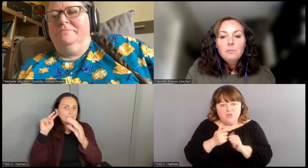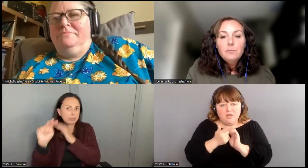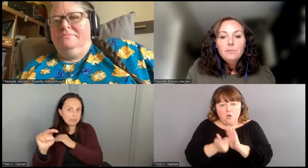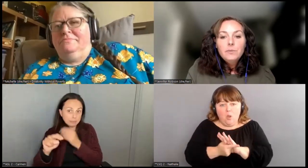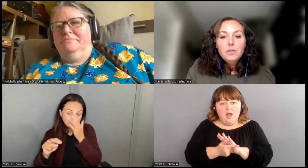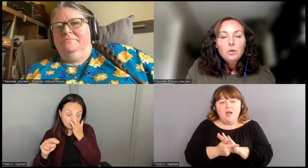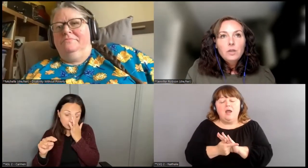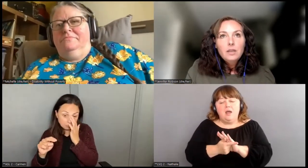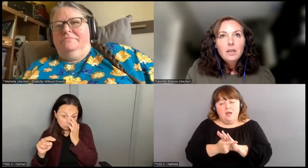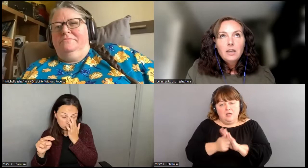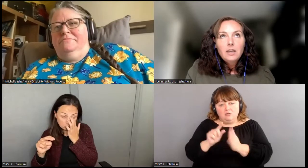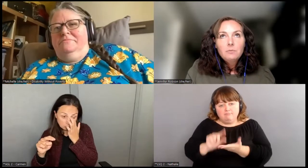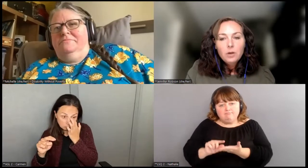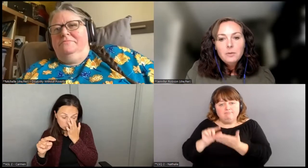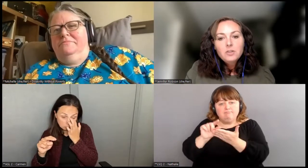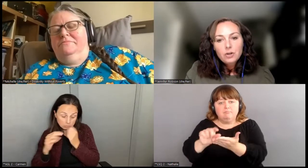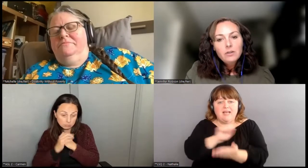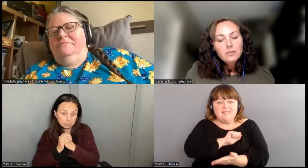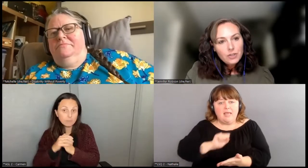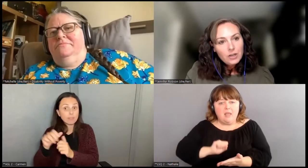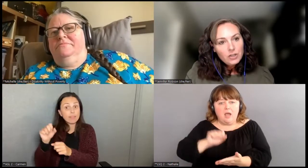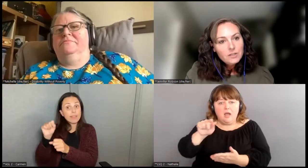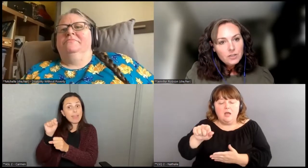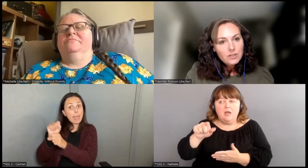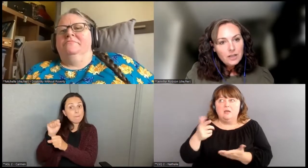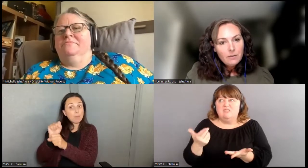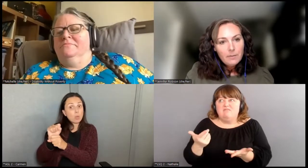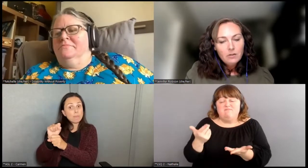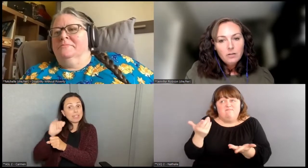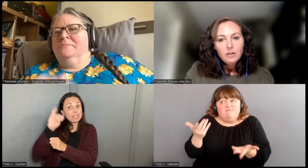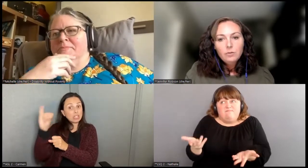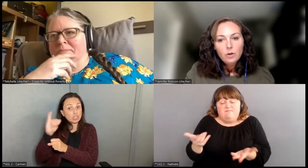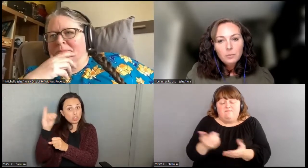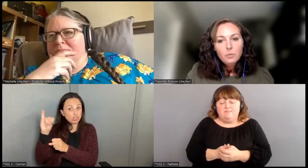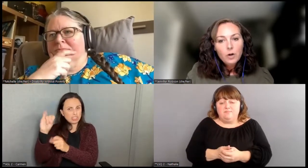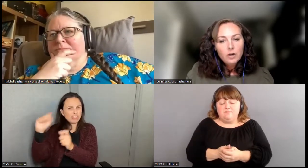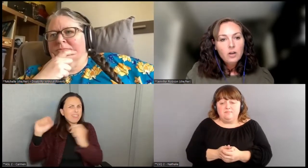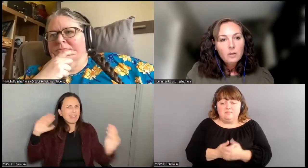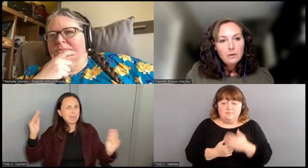YOU KNOW, EMPLOYMENT INSURANCE CHANGES JUST TO GIVE A PARALLEL NORMALLY WORK ON ABOUT